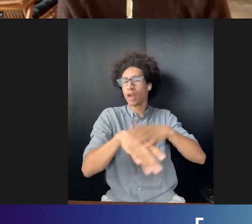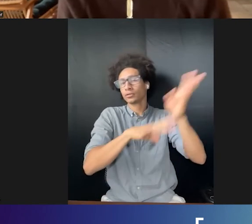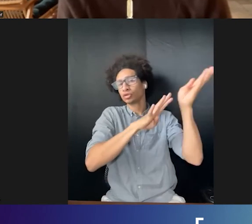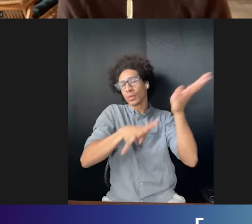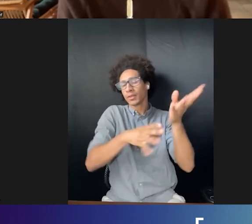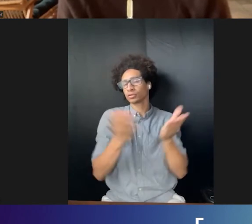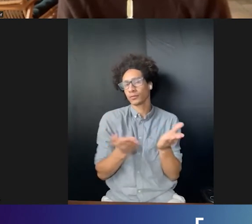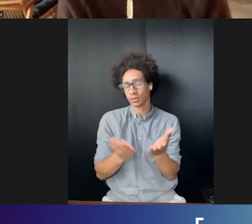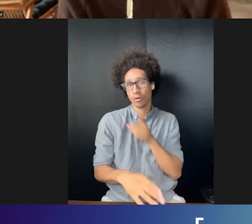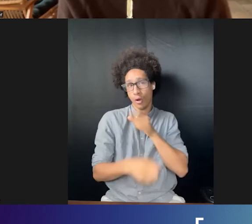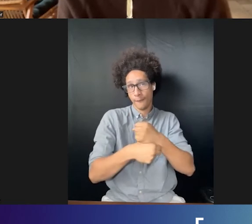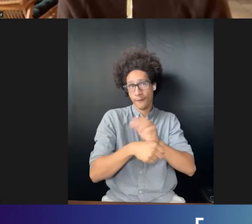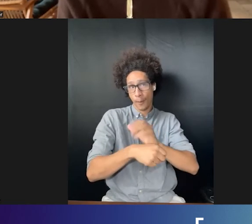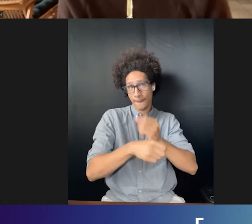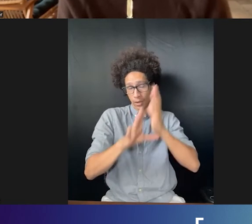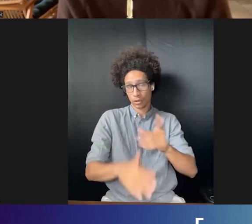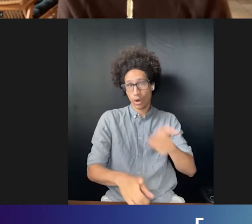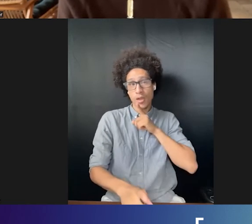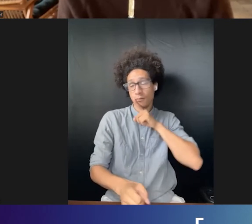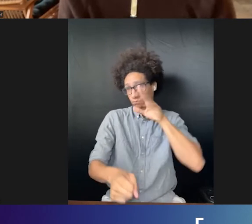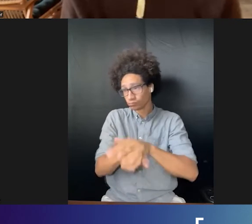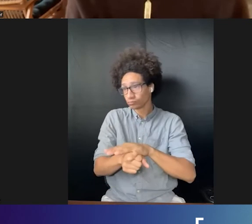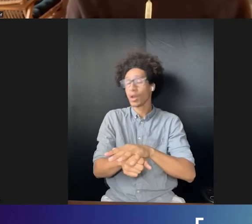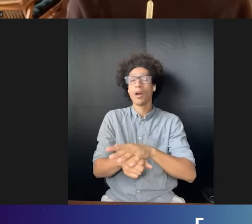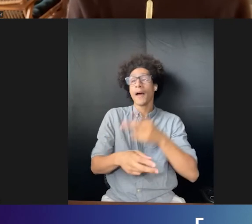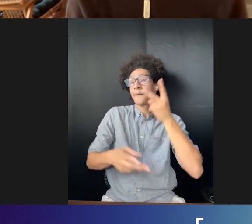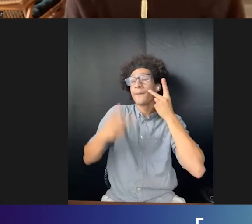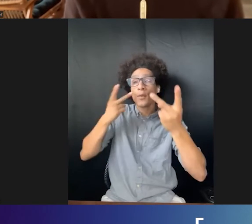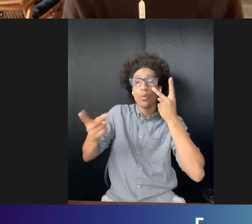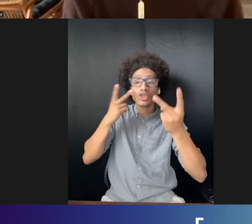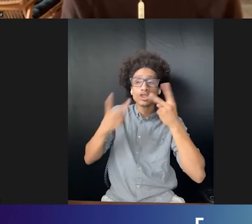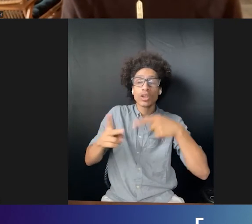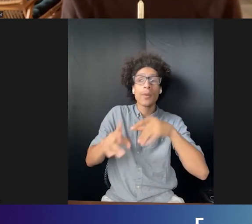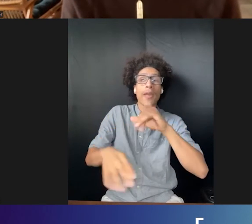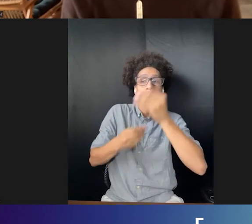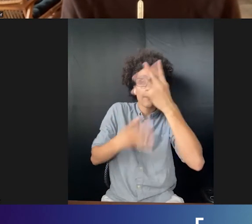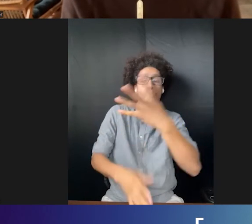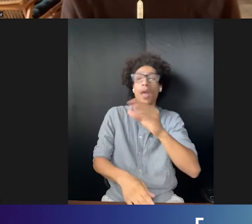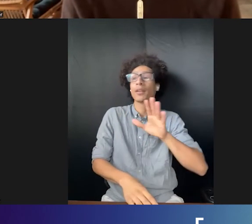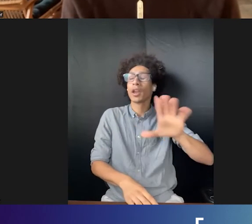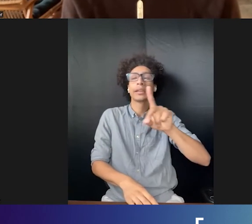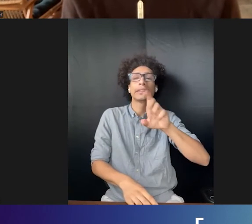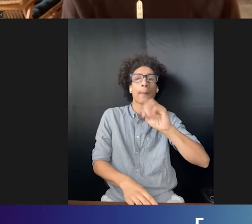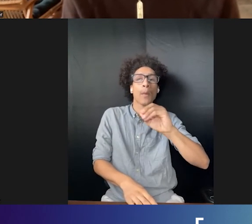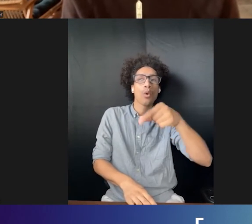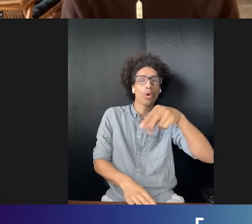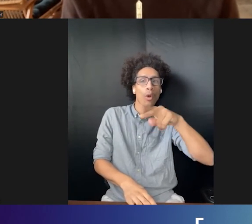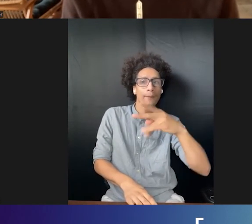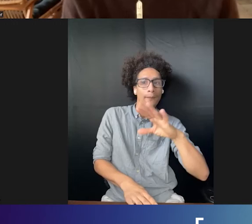usually assured of viewership info and the demographics of they track it? So no, this is.